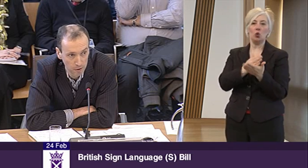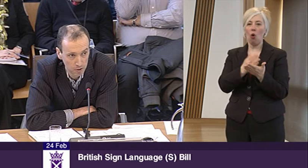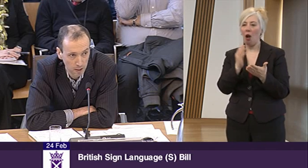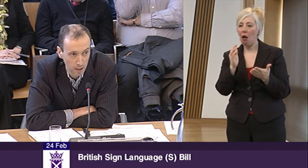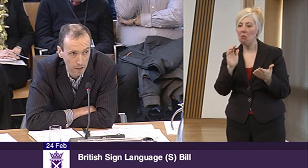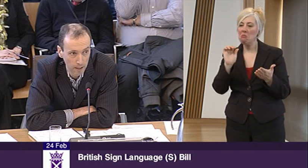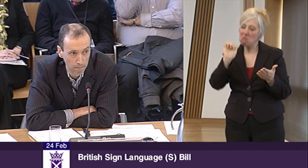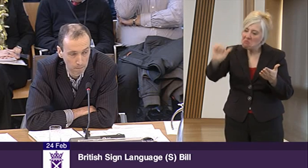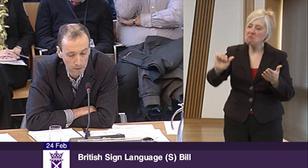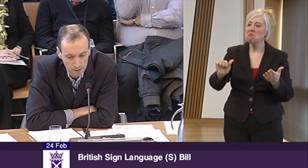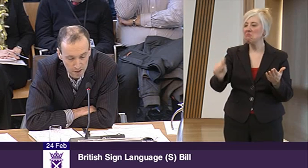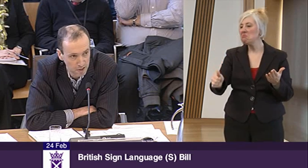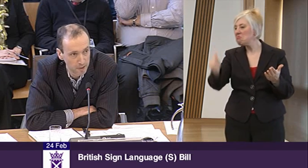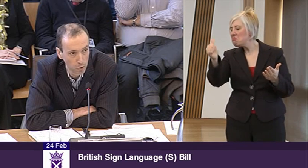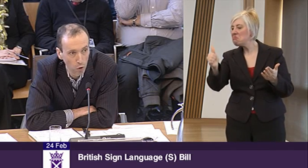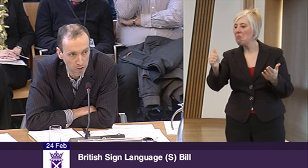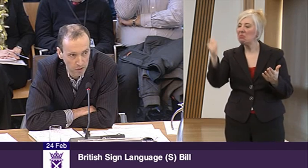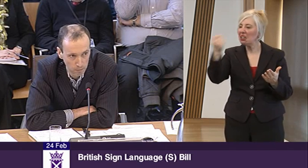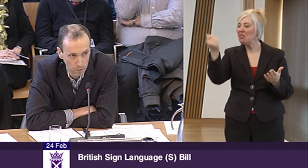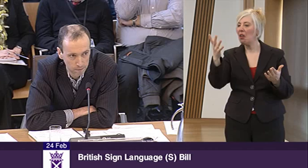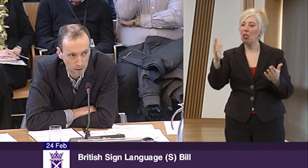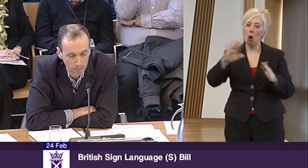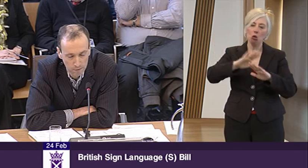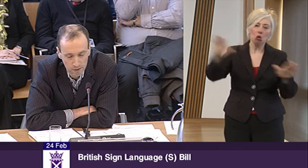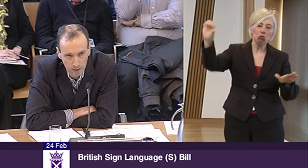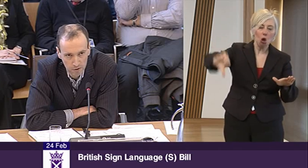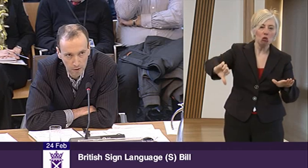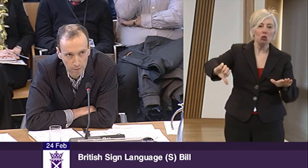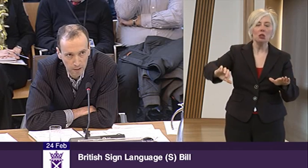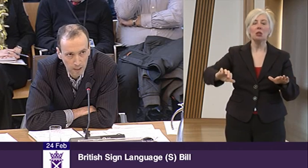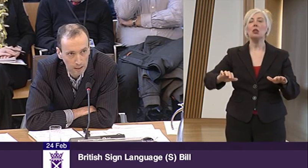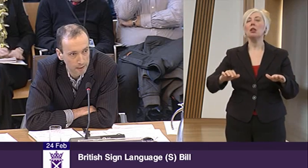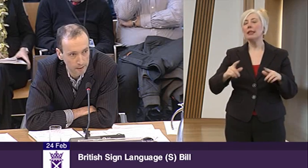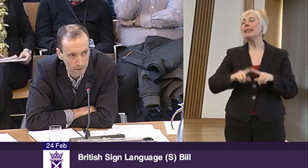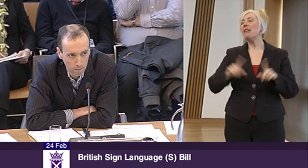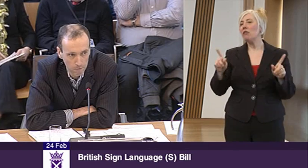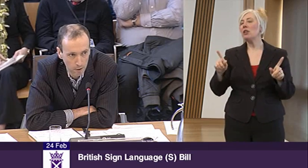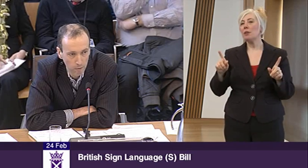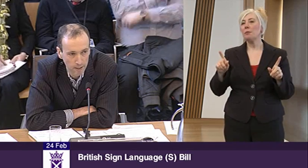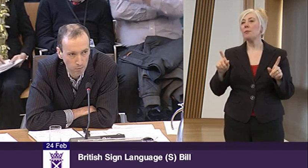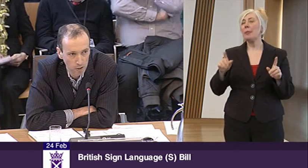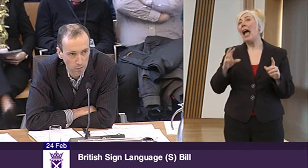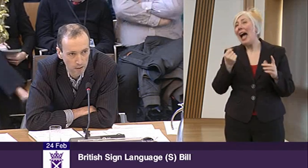a judgment as to whether a body has succeeded in service delivery.